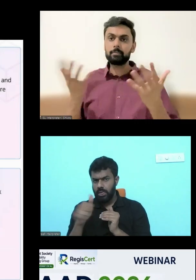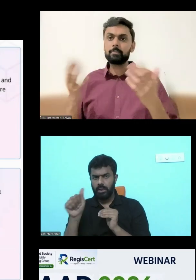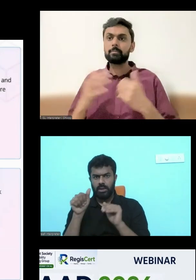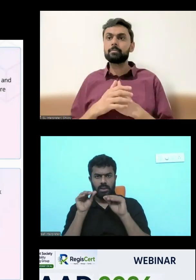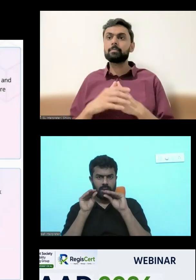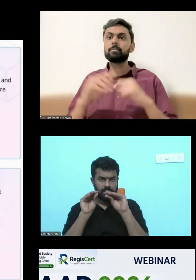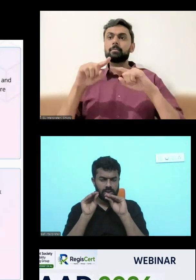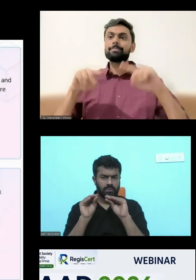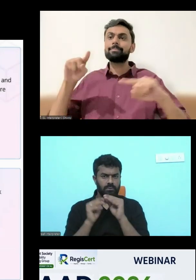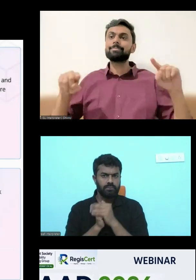the classroom.